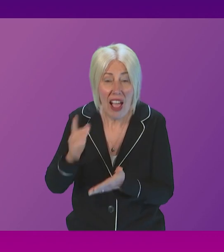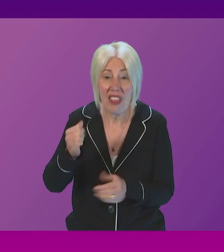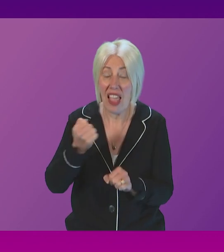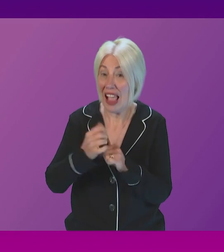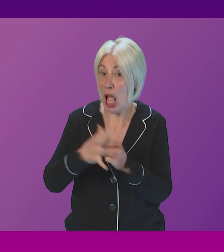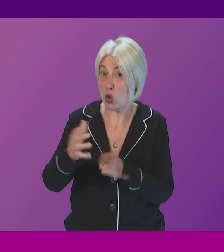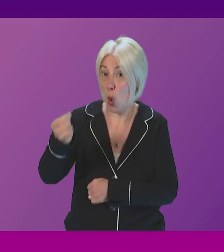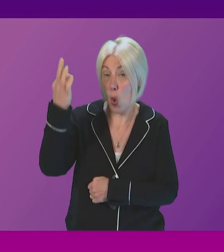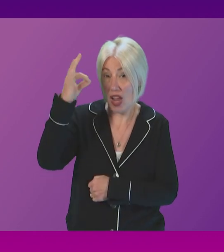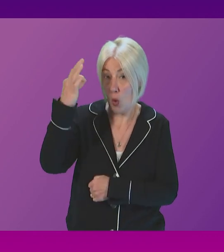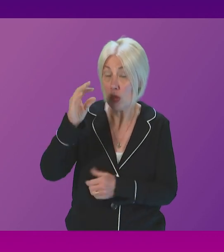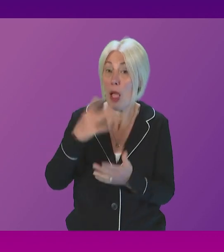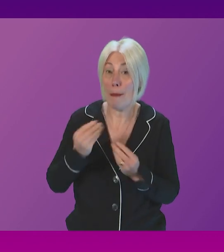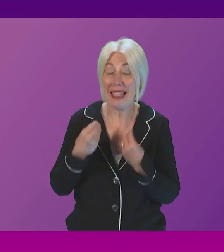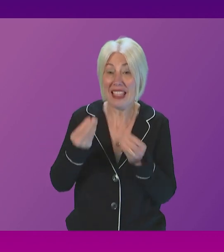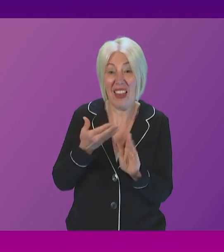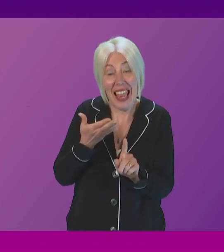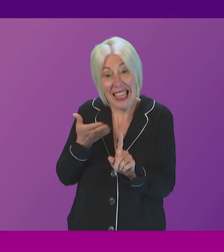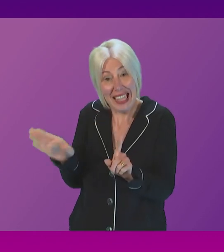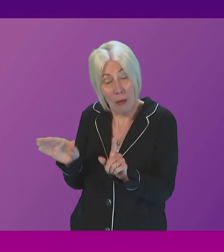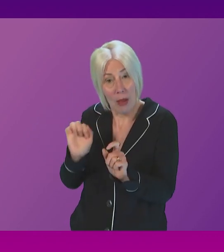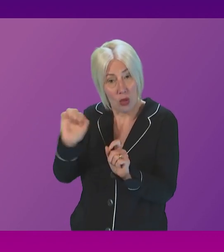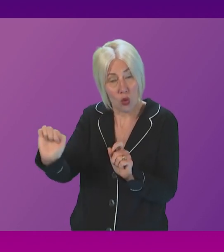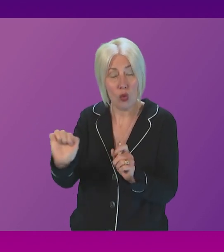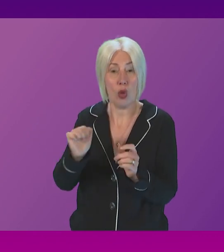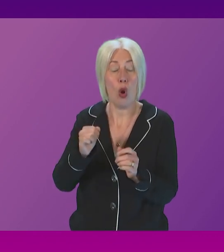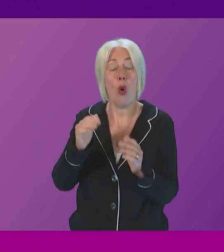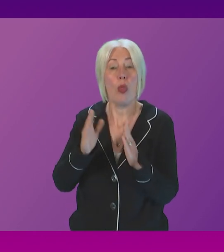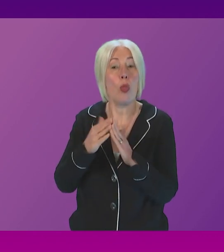in fact, given an exemption to Homeless Project Scotland so that it could continue its work.